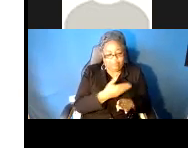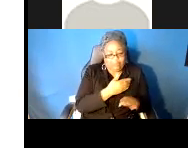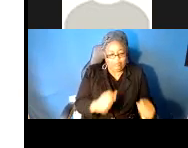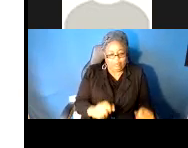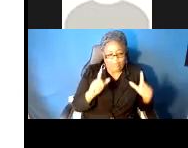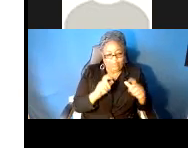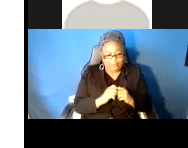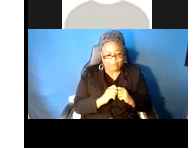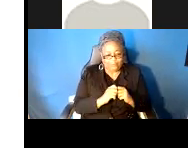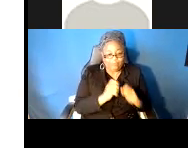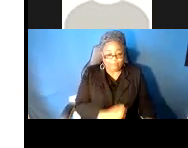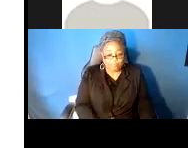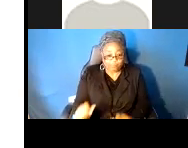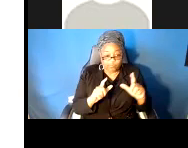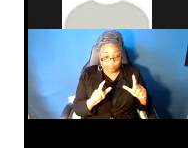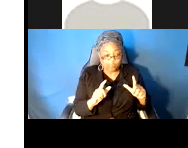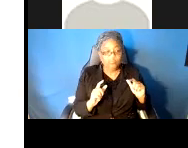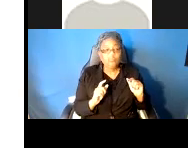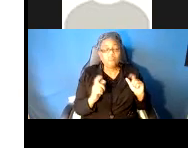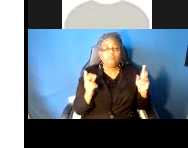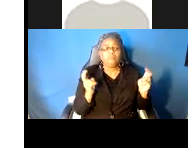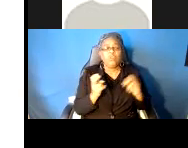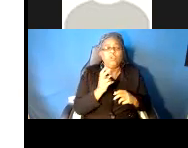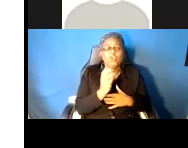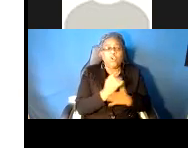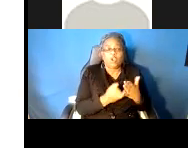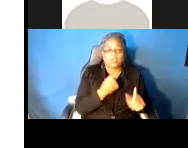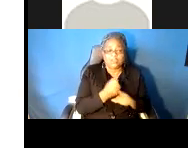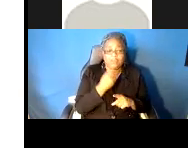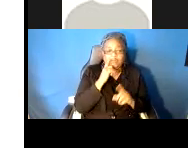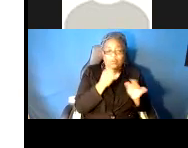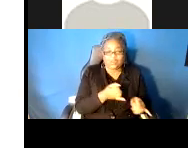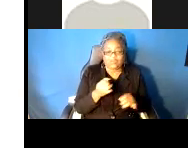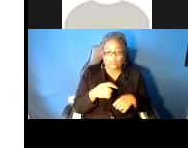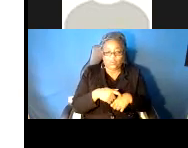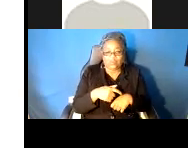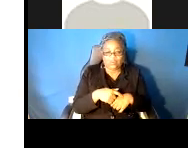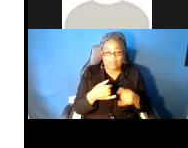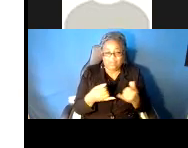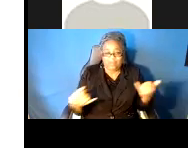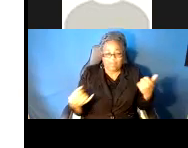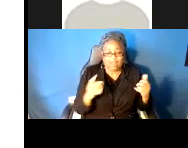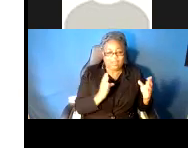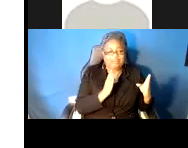This slide is entitled Arts Impact for Individuals Timeline and gives you the major dates associated